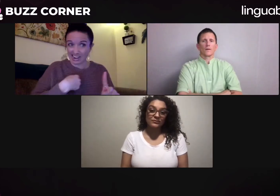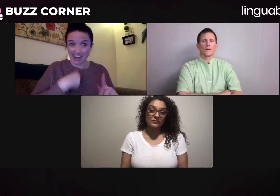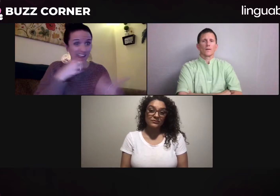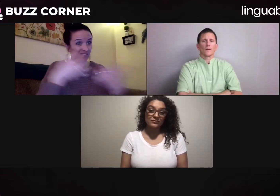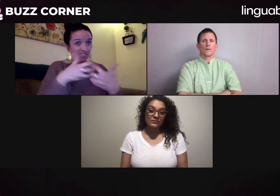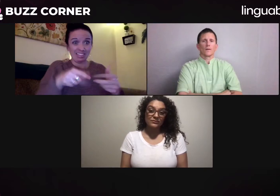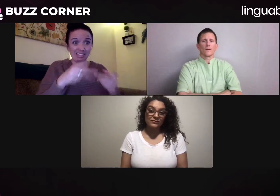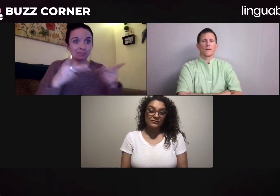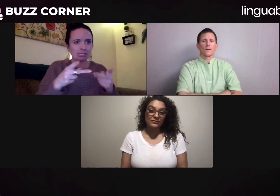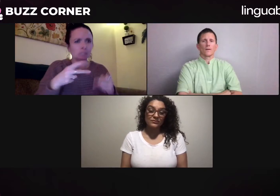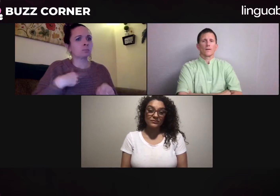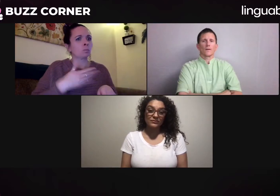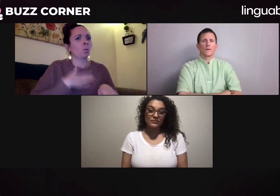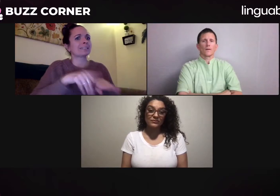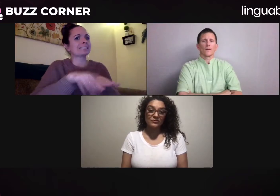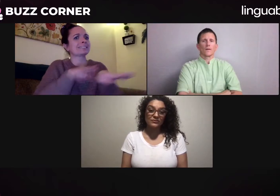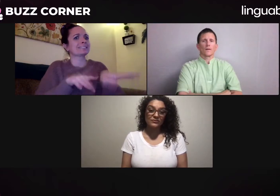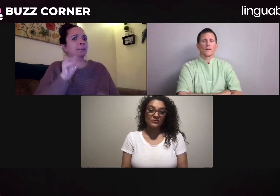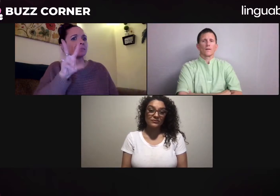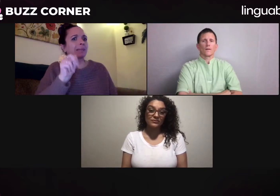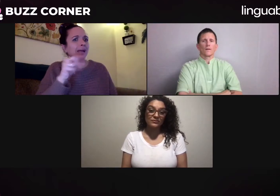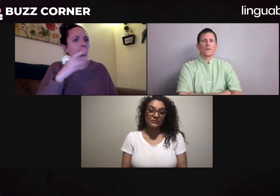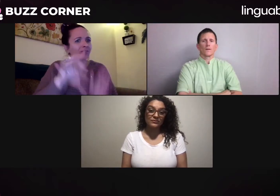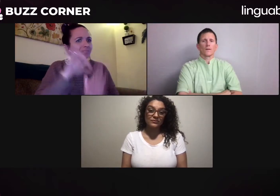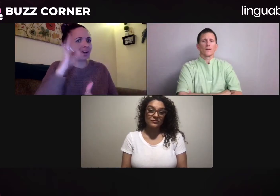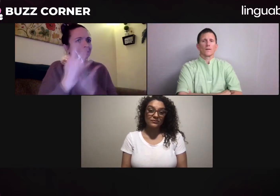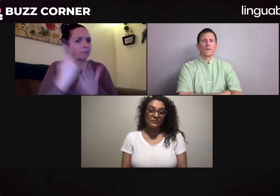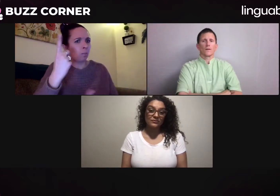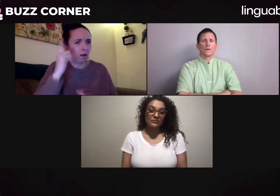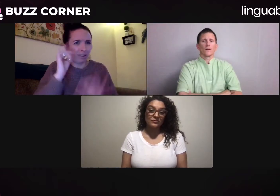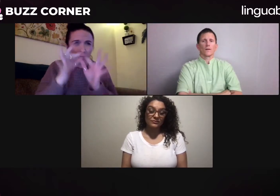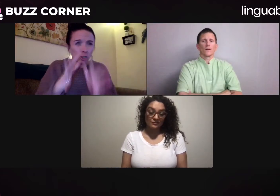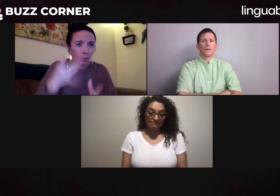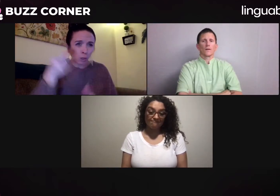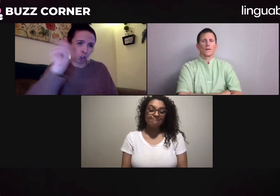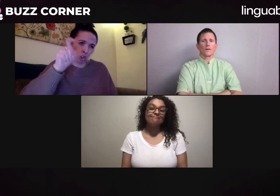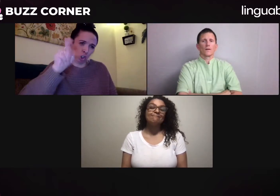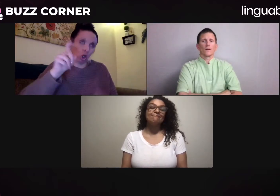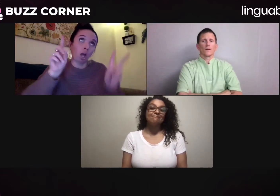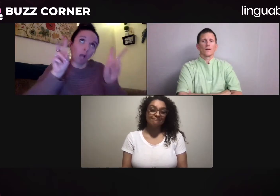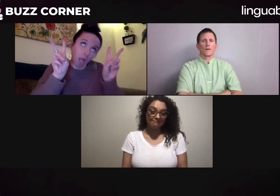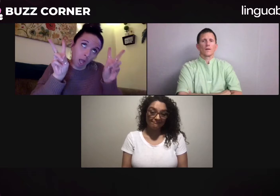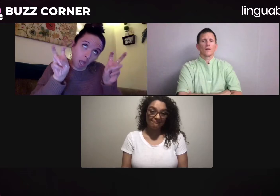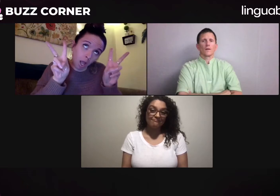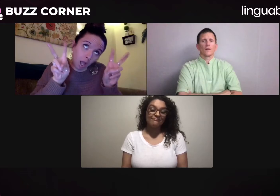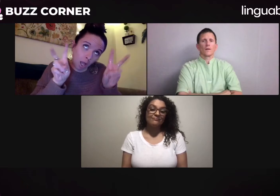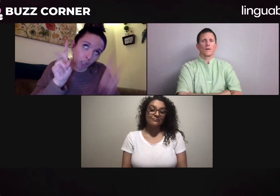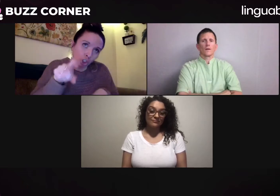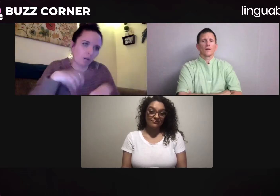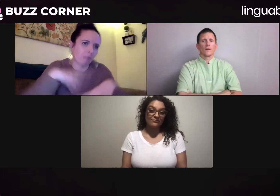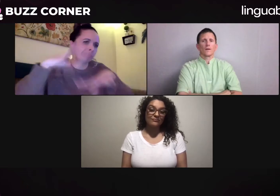to work and improve and be open to feedback and maybe take a step back when they're not a good fit for a particular situation